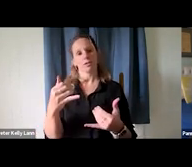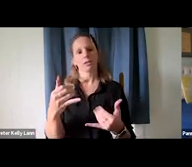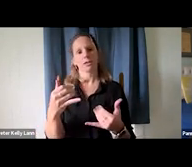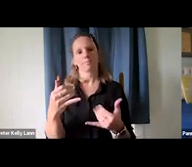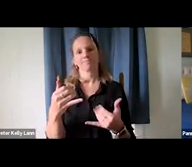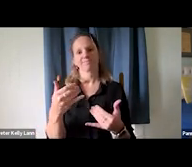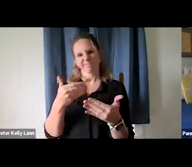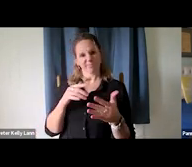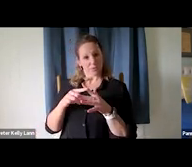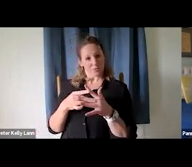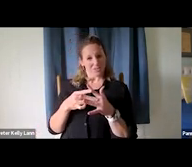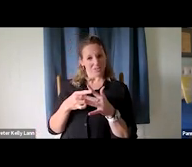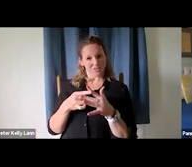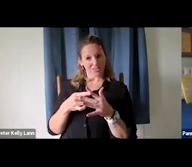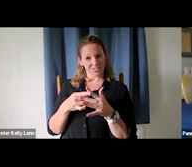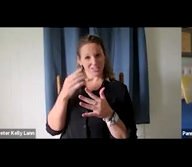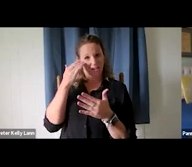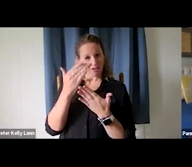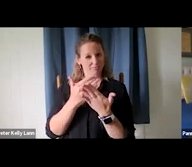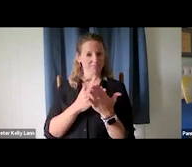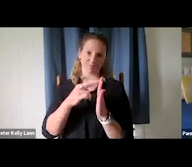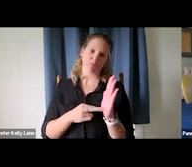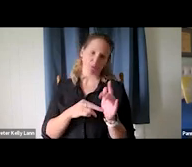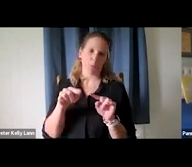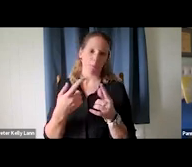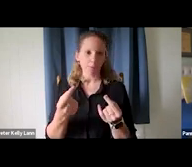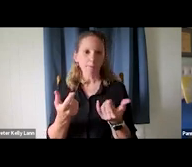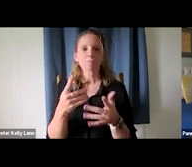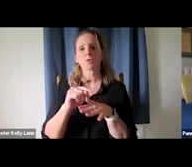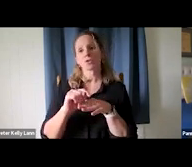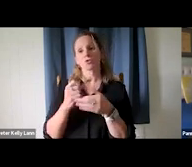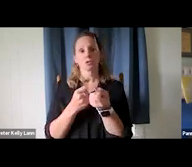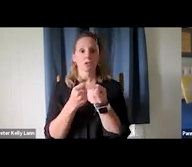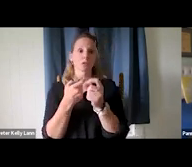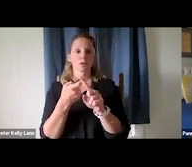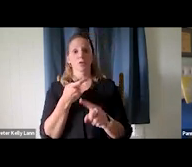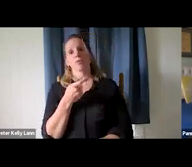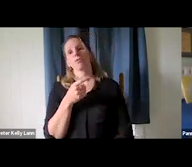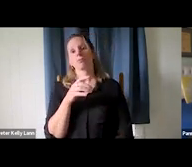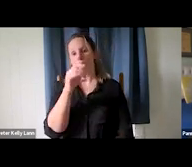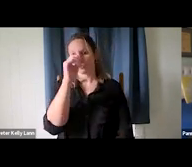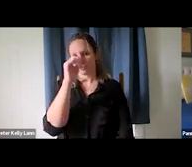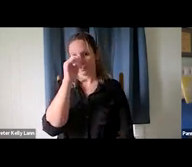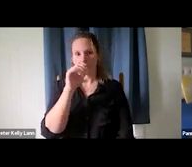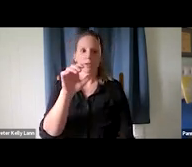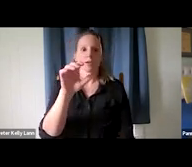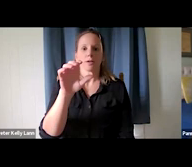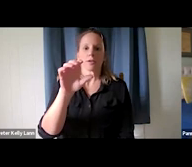Before we begin, just a few items to review. This training is supported by the Substance Abuse and Mental Health Services Administration